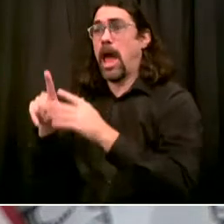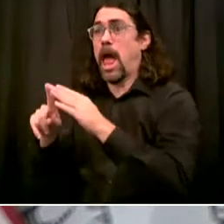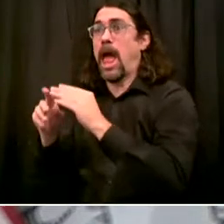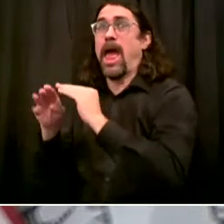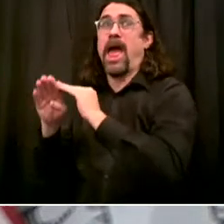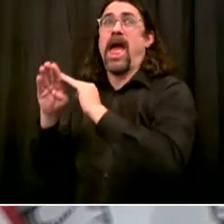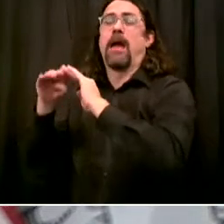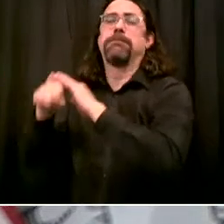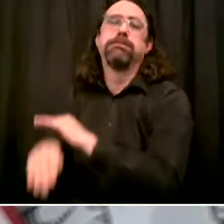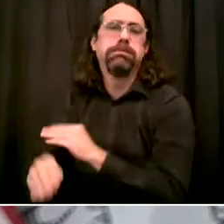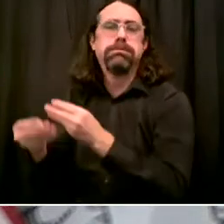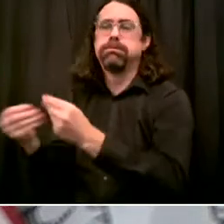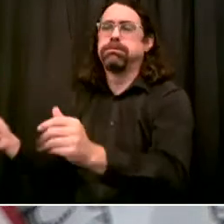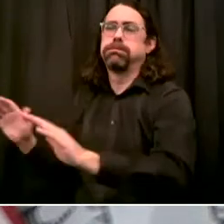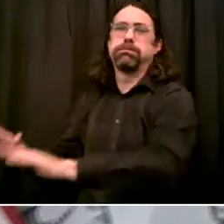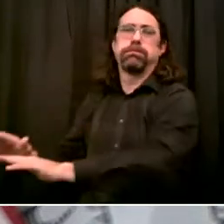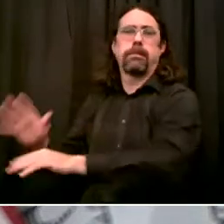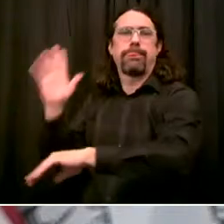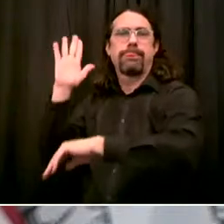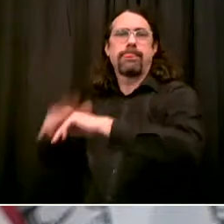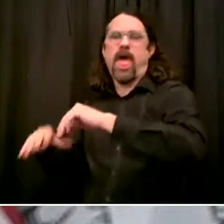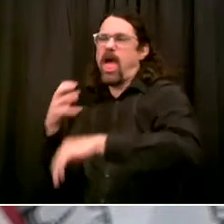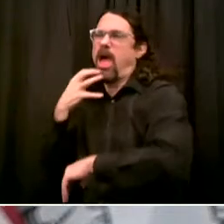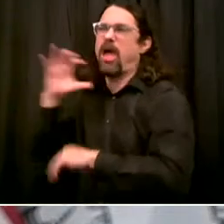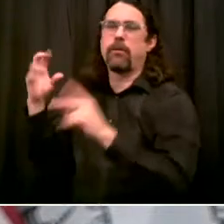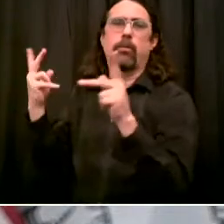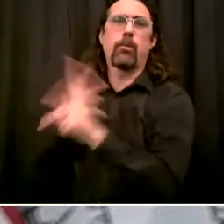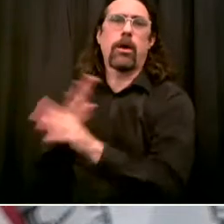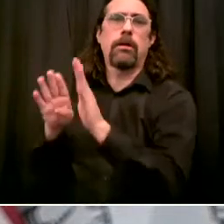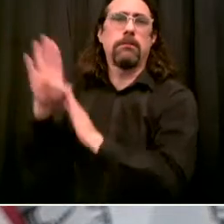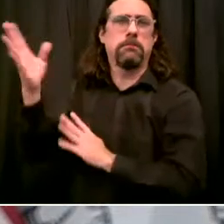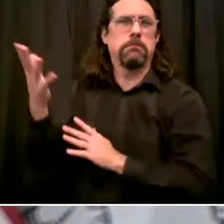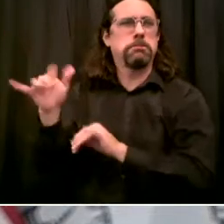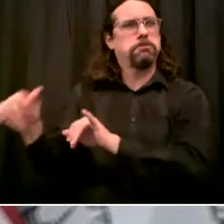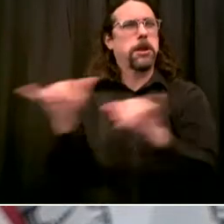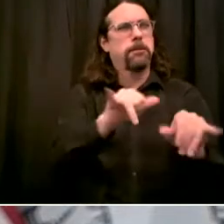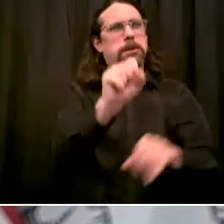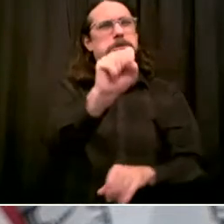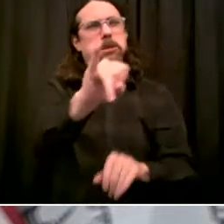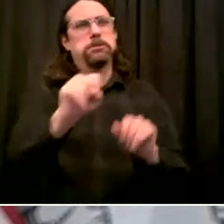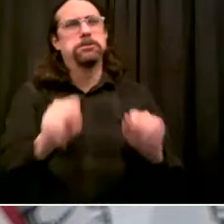THANK YOU DOCTOR. IS THERE ANYTHING YOU WANT TO